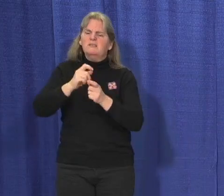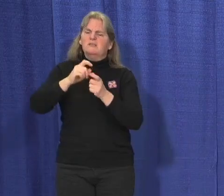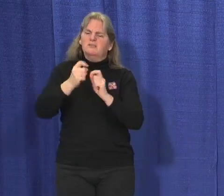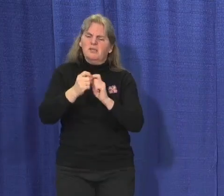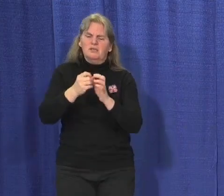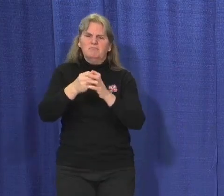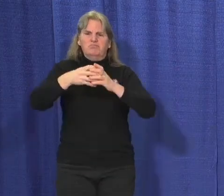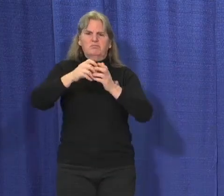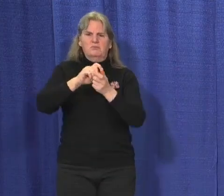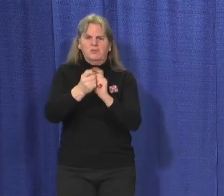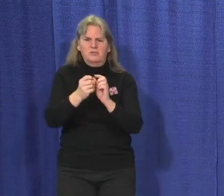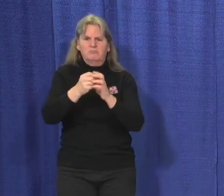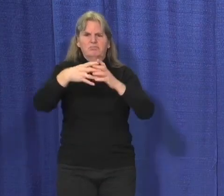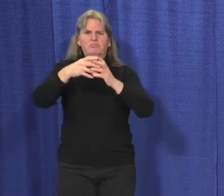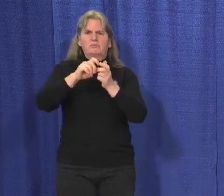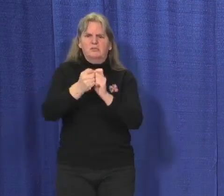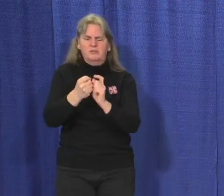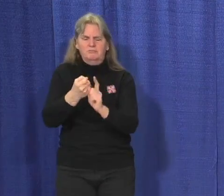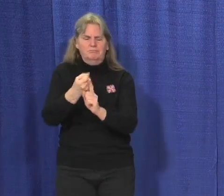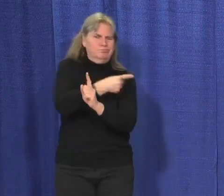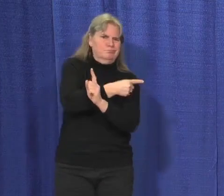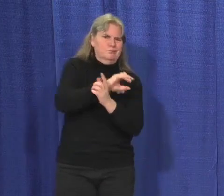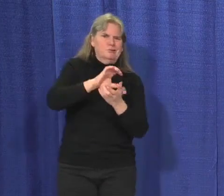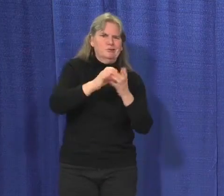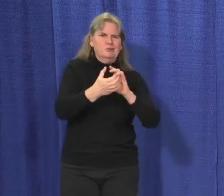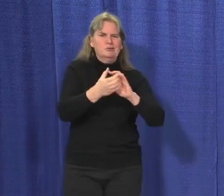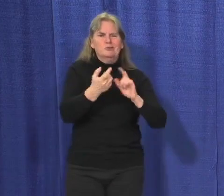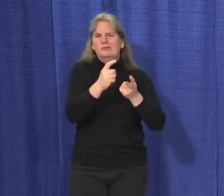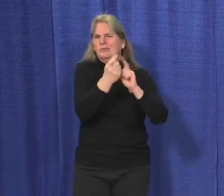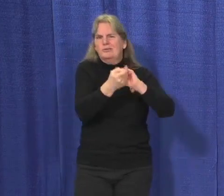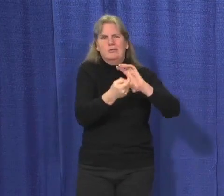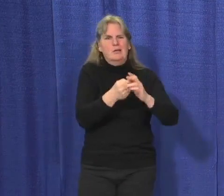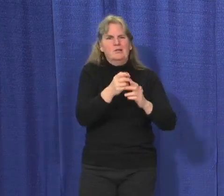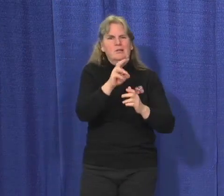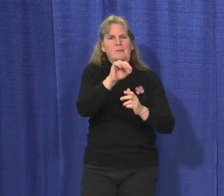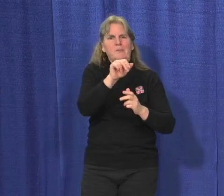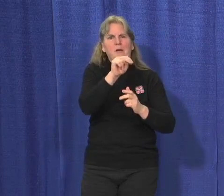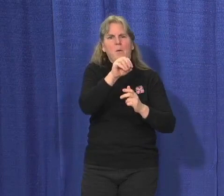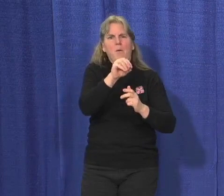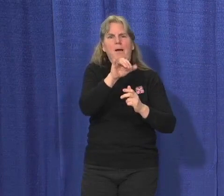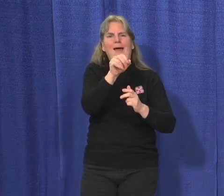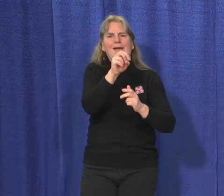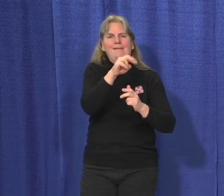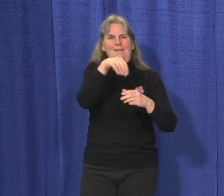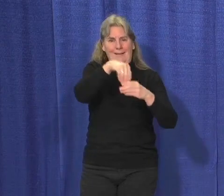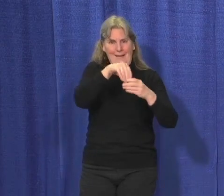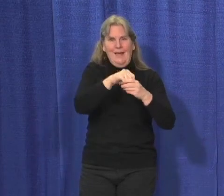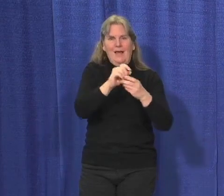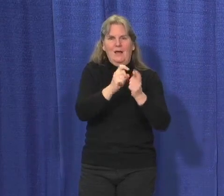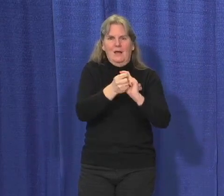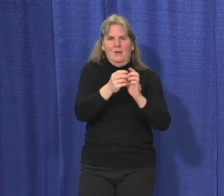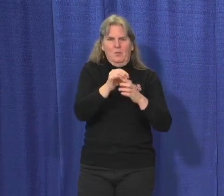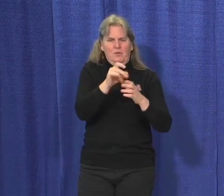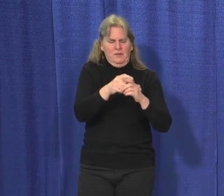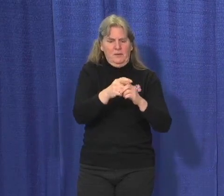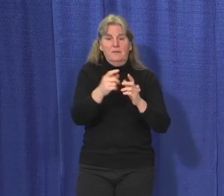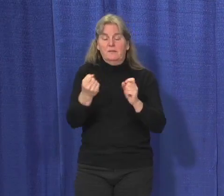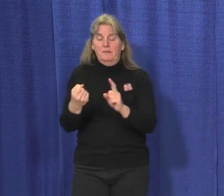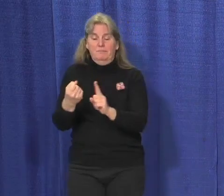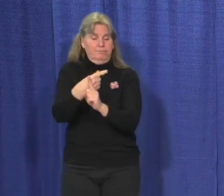changing or mutating buy random switches in the immunoassay patterns. Sometimes some of those random